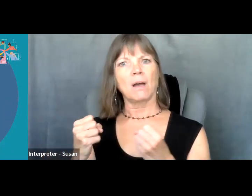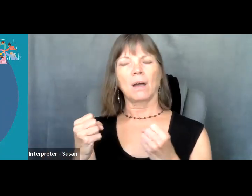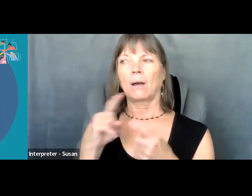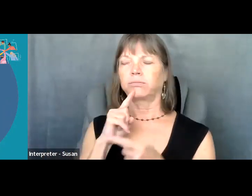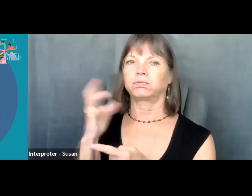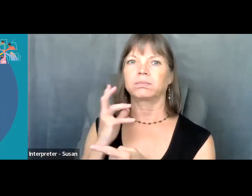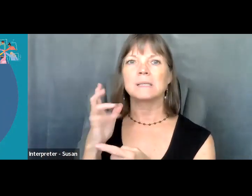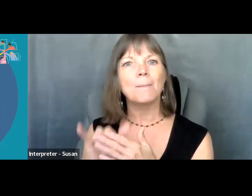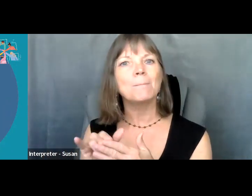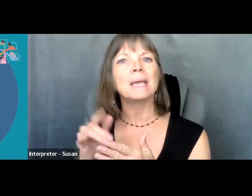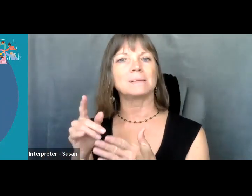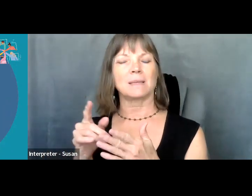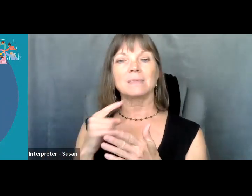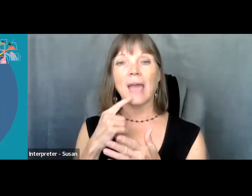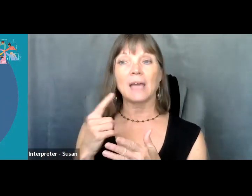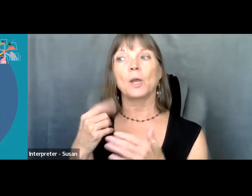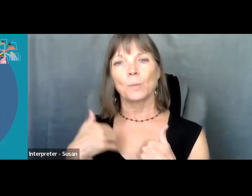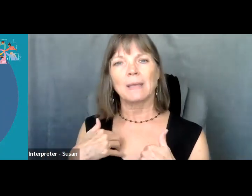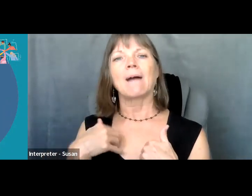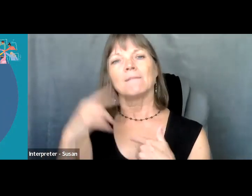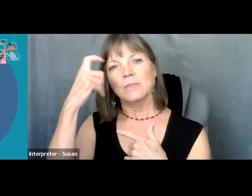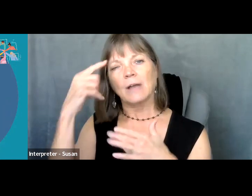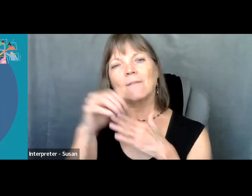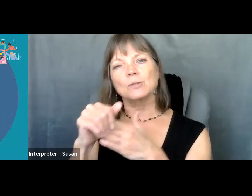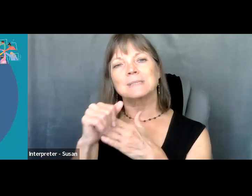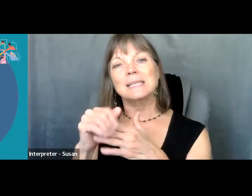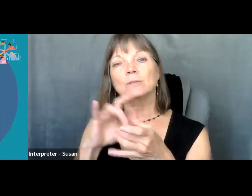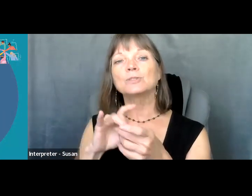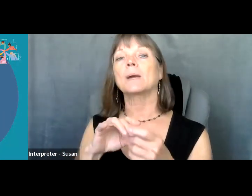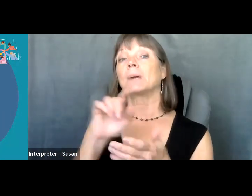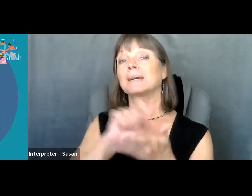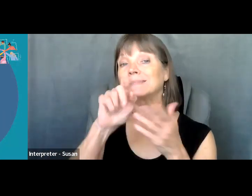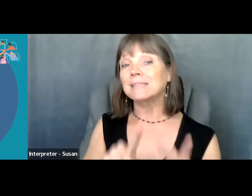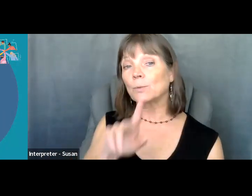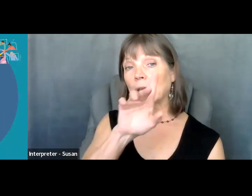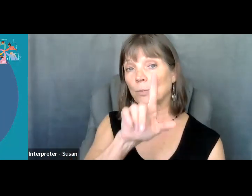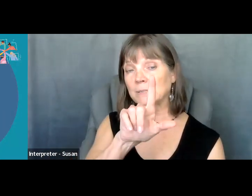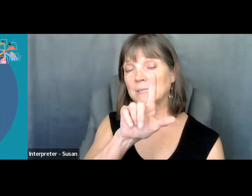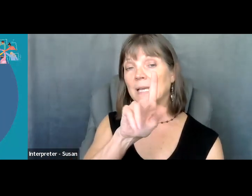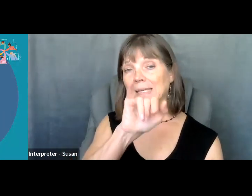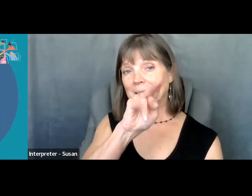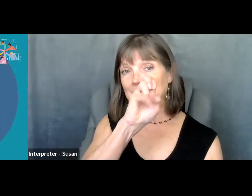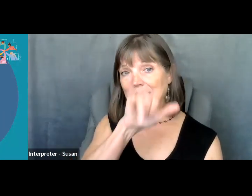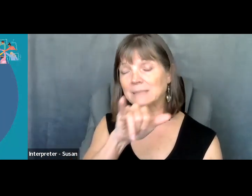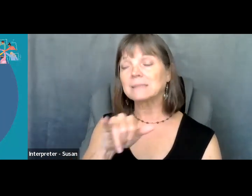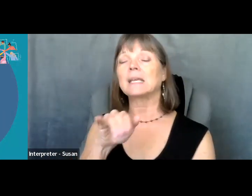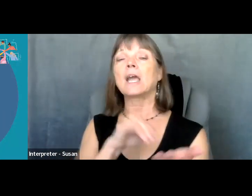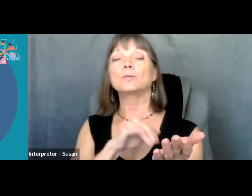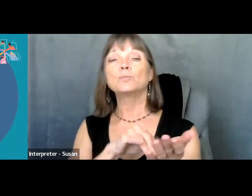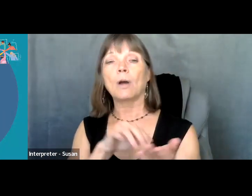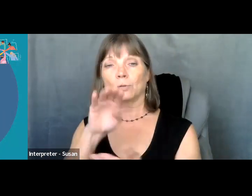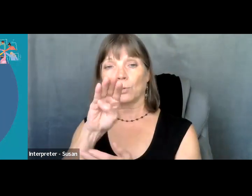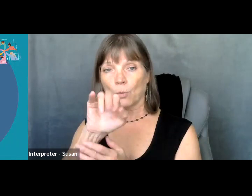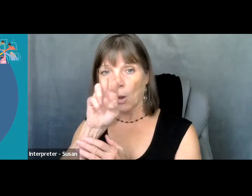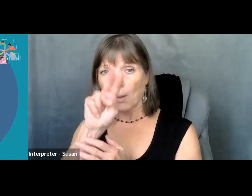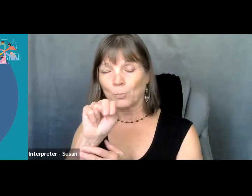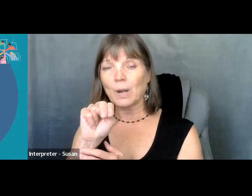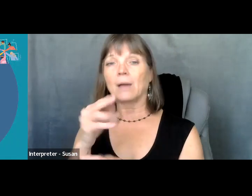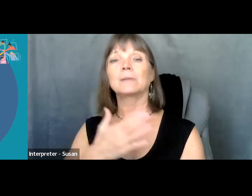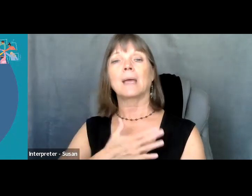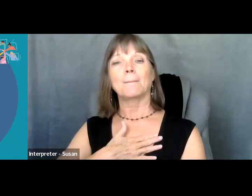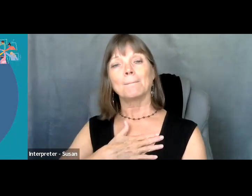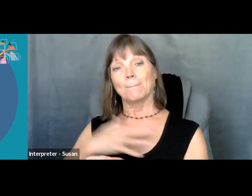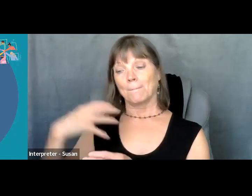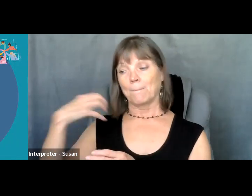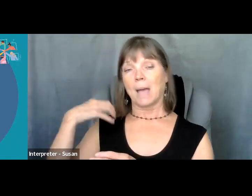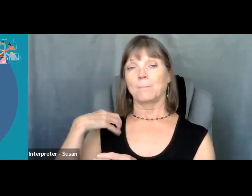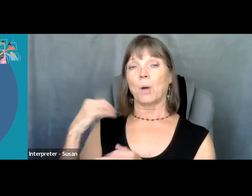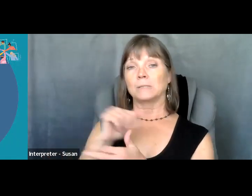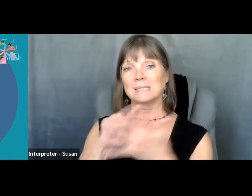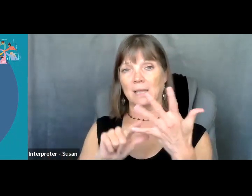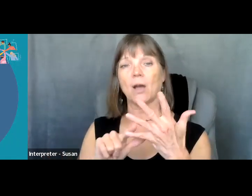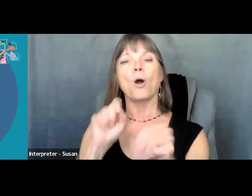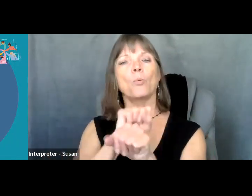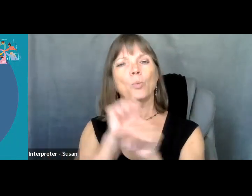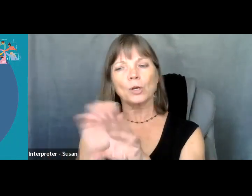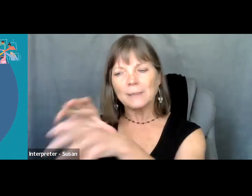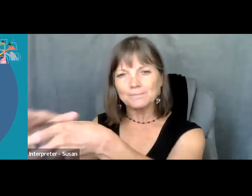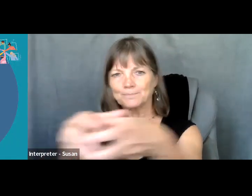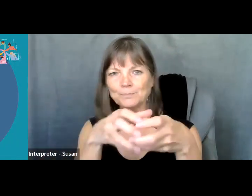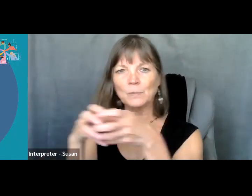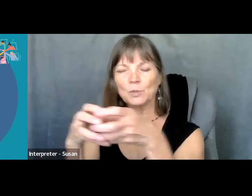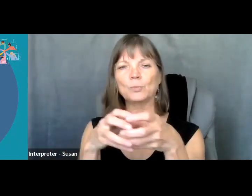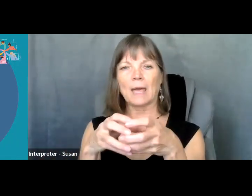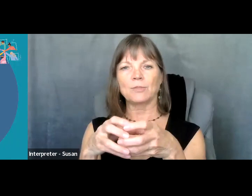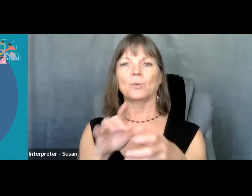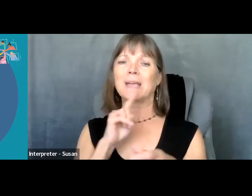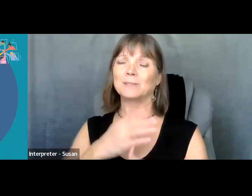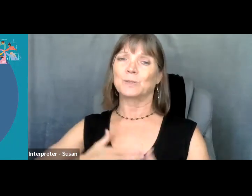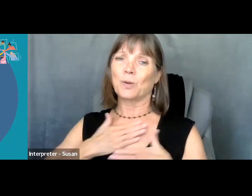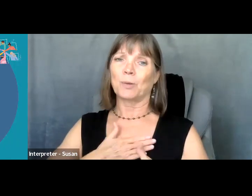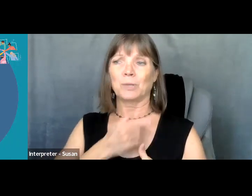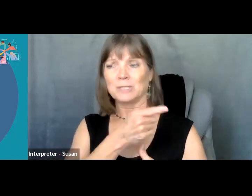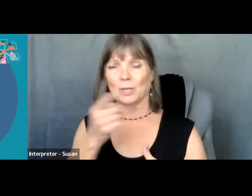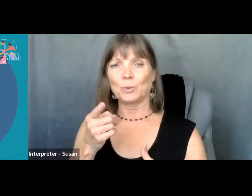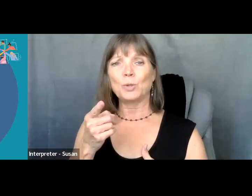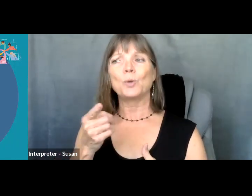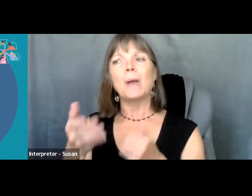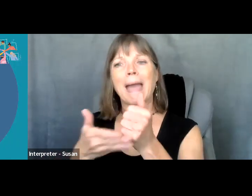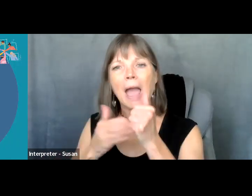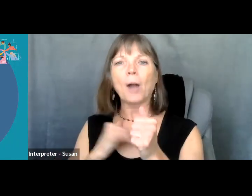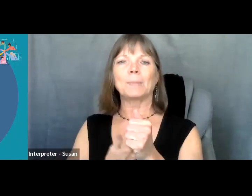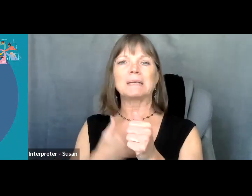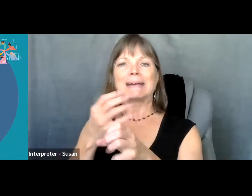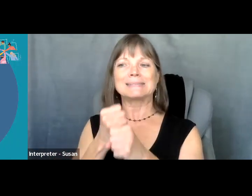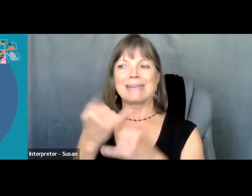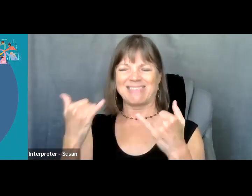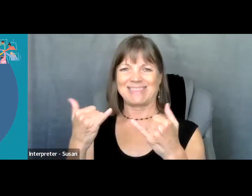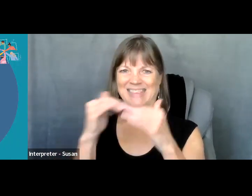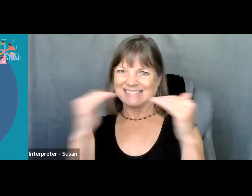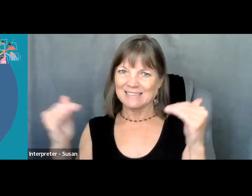Kelly Crosbie (she/her): and I'm very grateful for the Governor's leadership for Secretary Kinsley's leadership productive Kerry Brown's leadership in this space my boss the Chief Deputy Secretary for fitness leadership in the space, you know, appreciative for all of you, for your partnership in helping us get these kind of unprecedented levels of financial support.